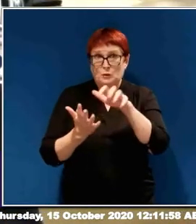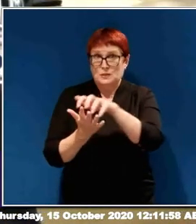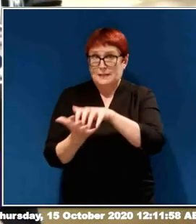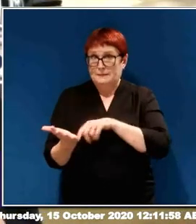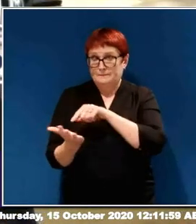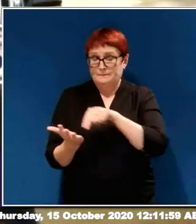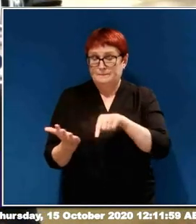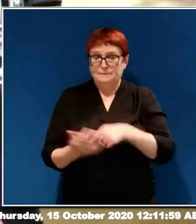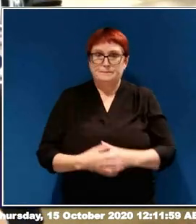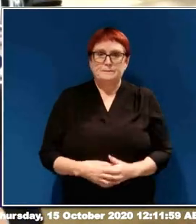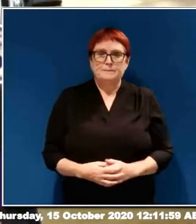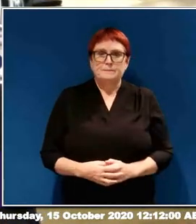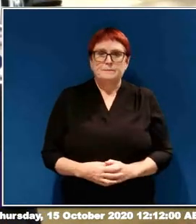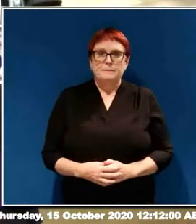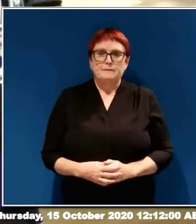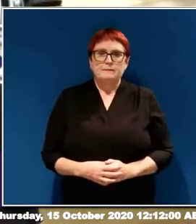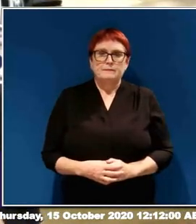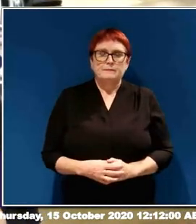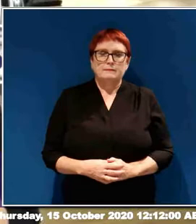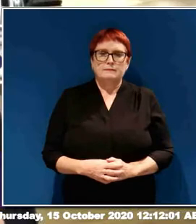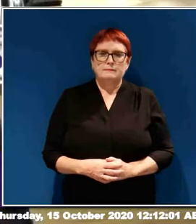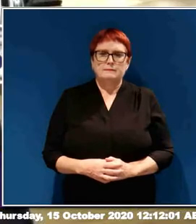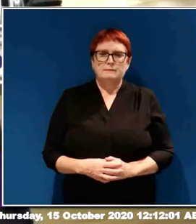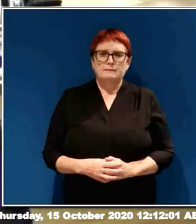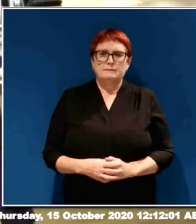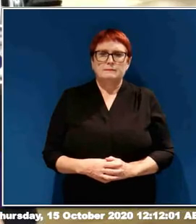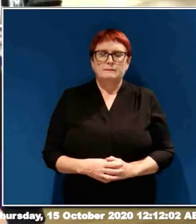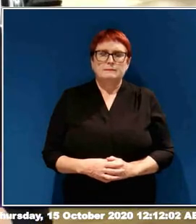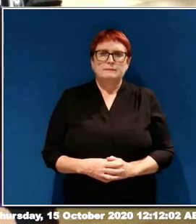about giving them the right tools and information.